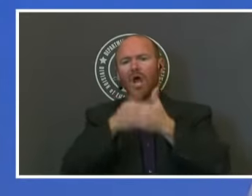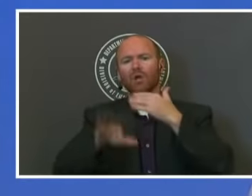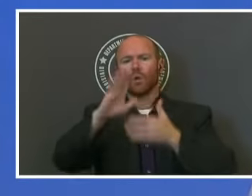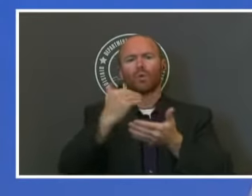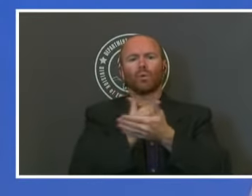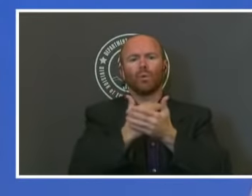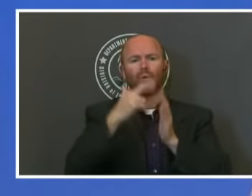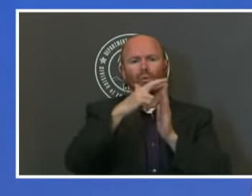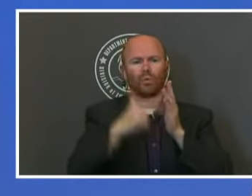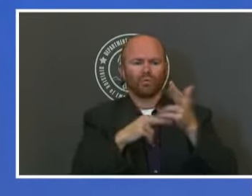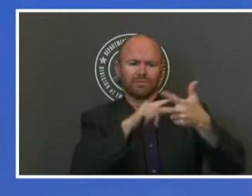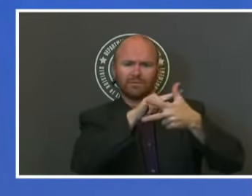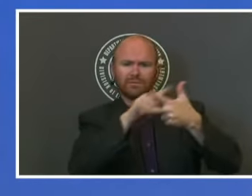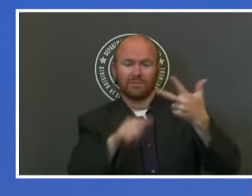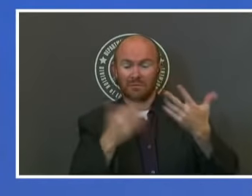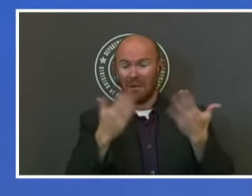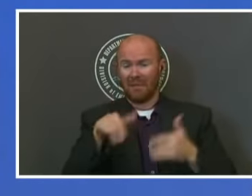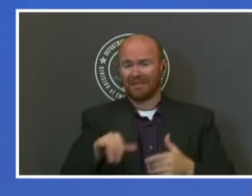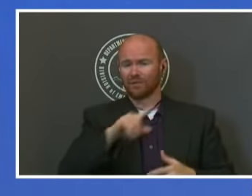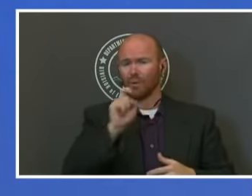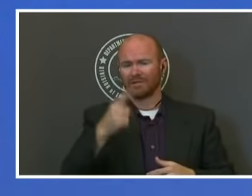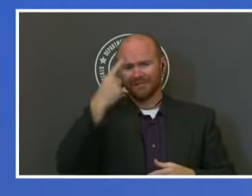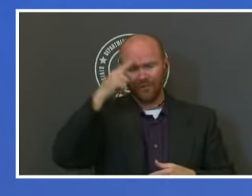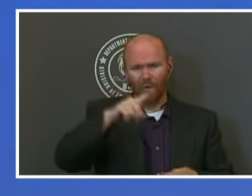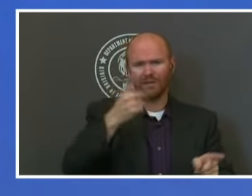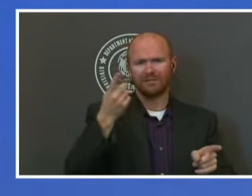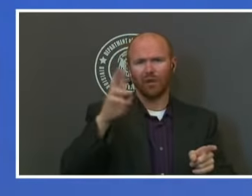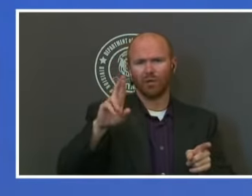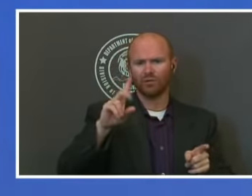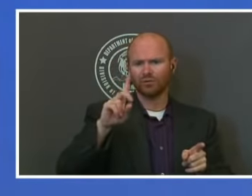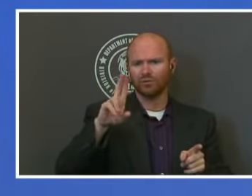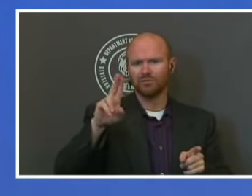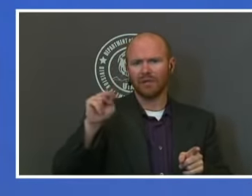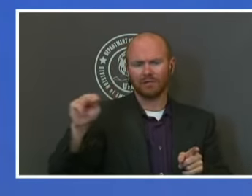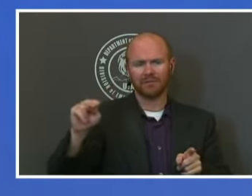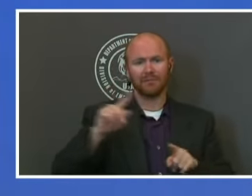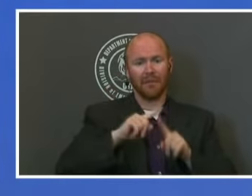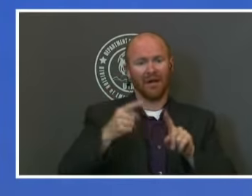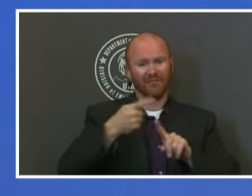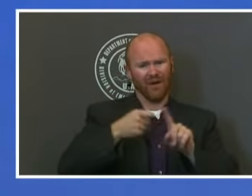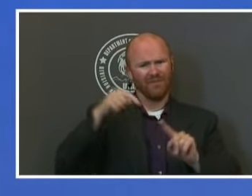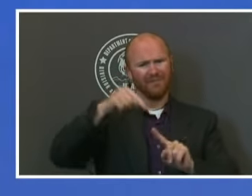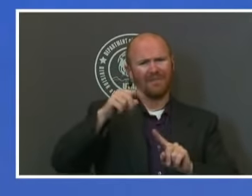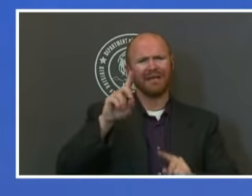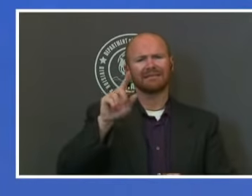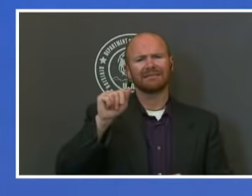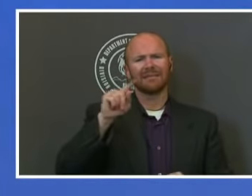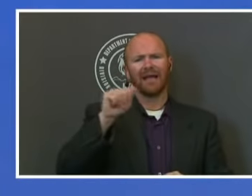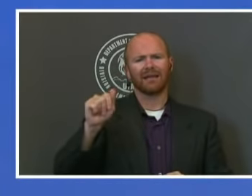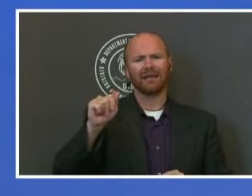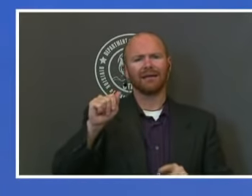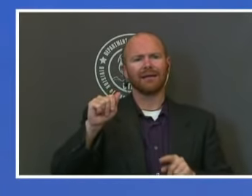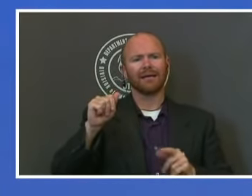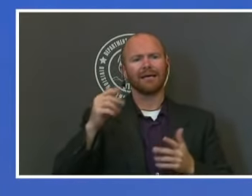question for doctor done but from a data standpoint what can